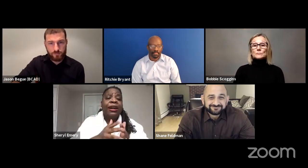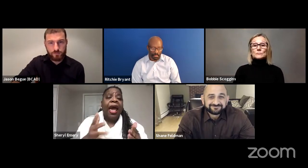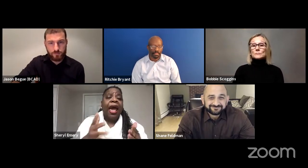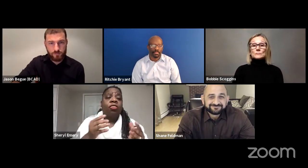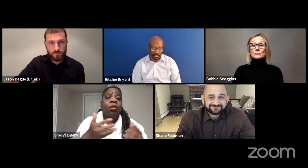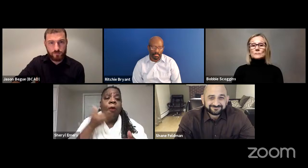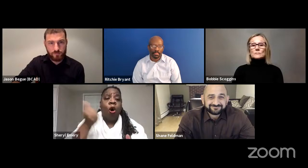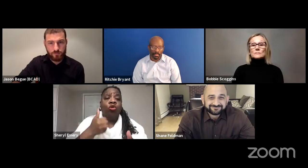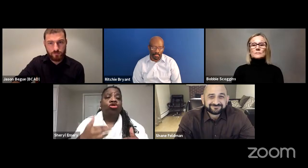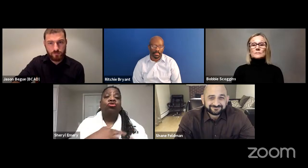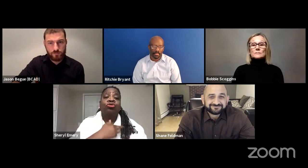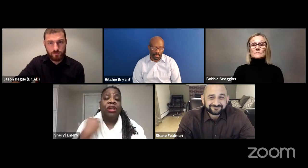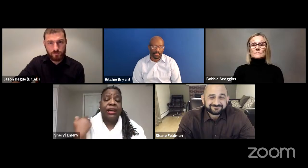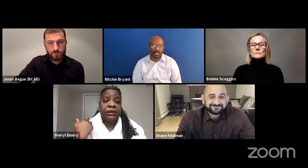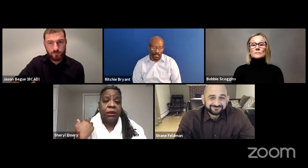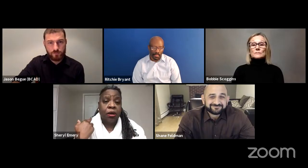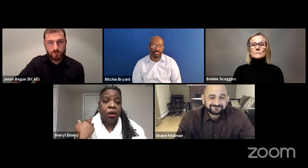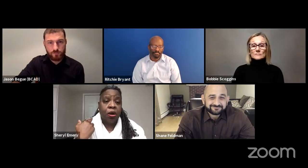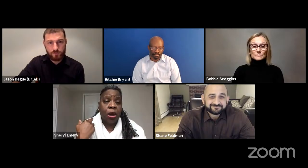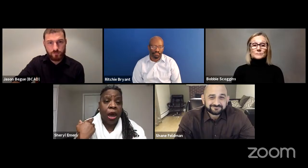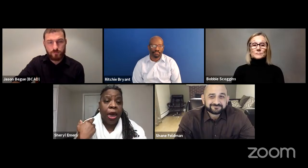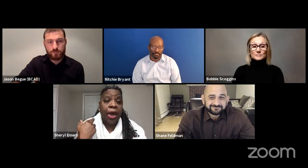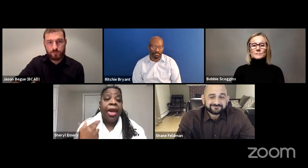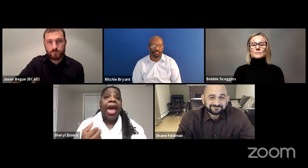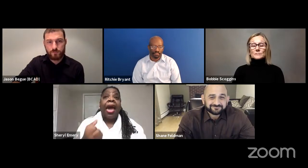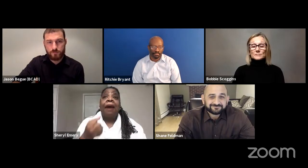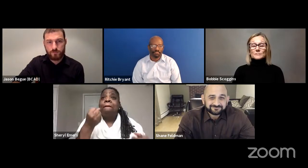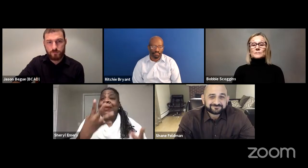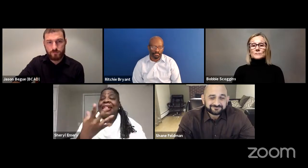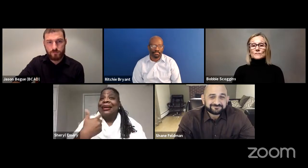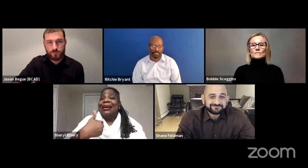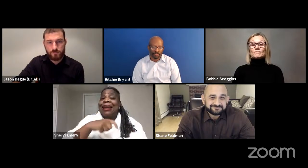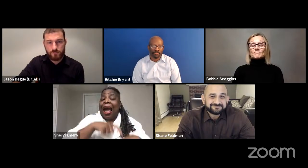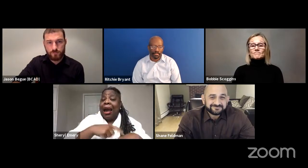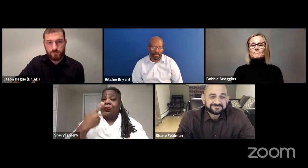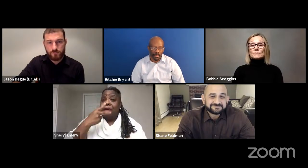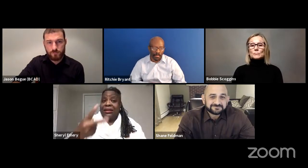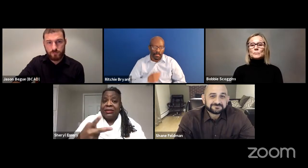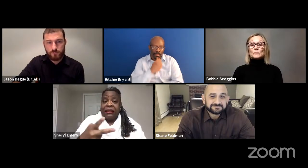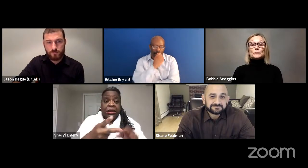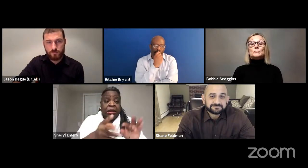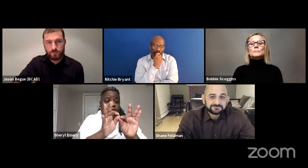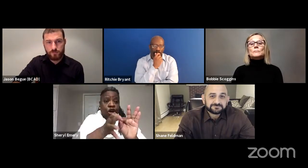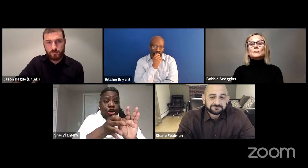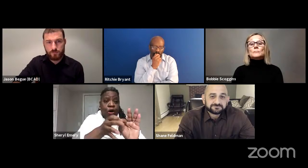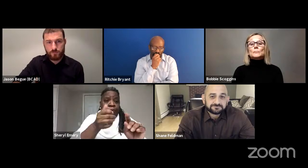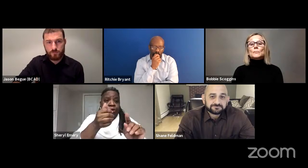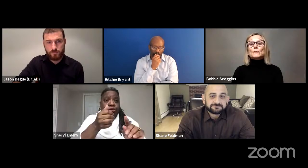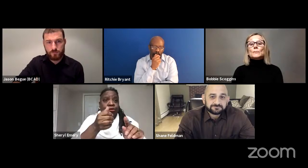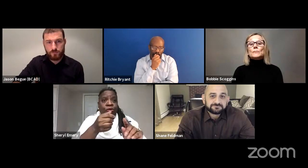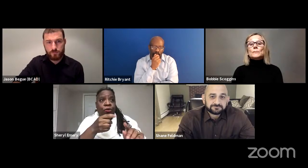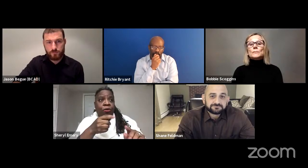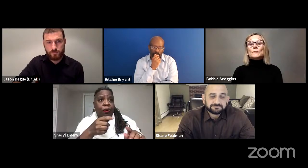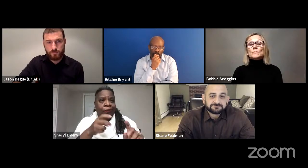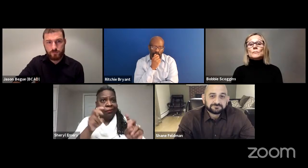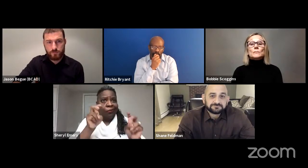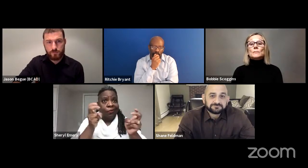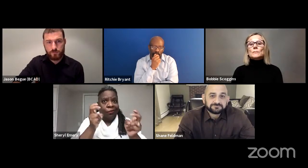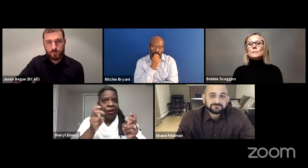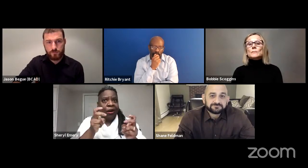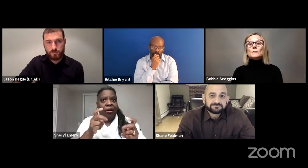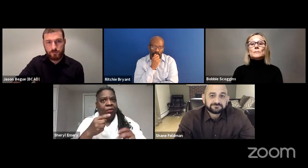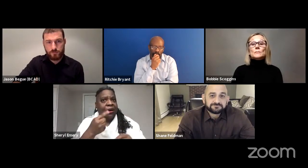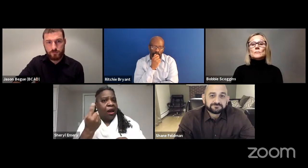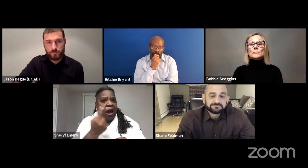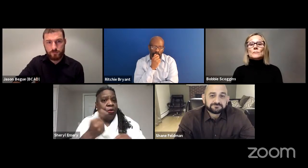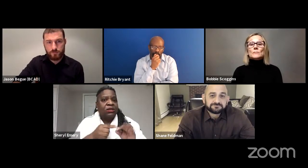the most to lose and are at the highest risk. And many, many times we see, how do I say,